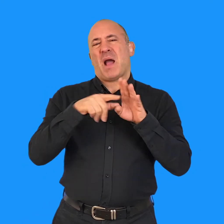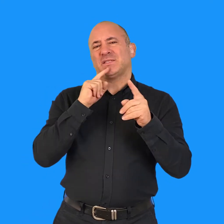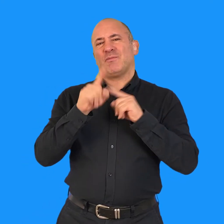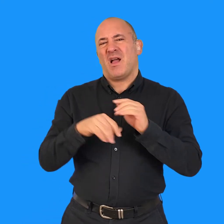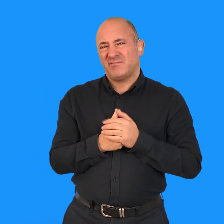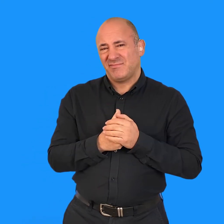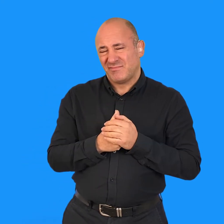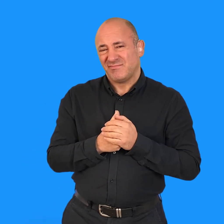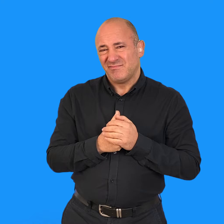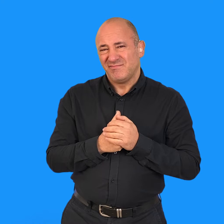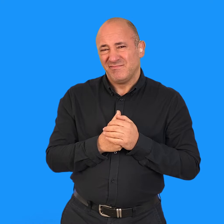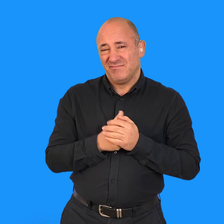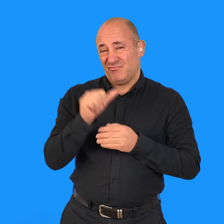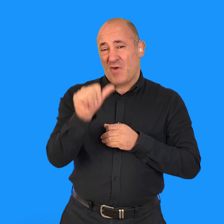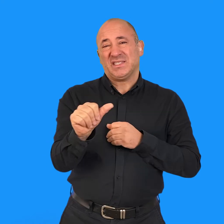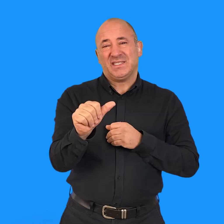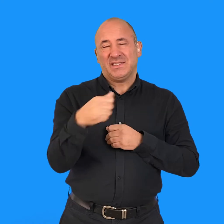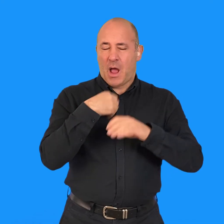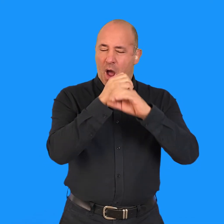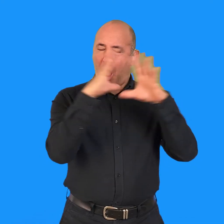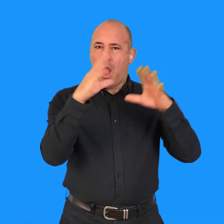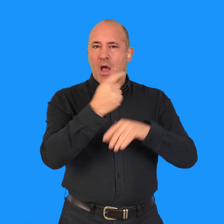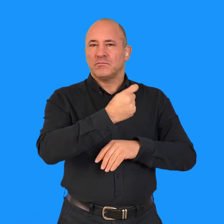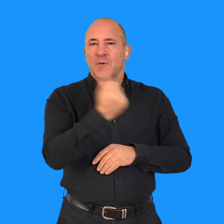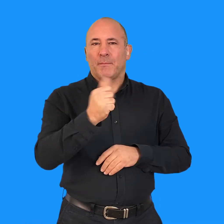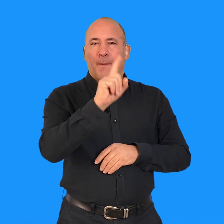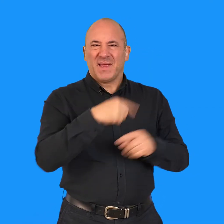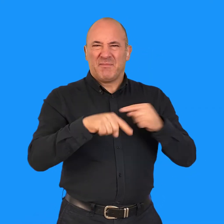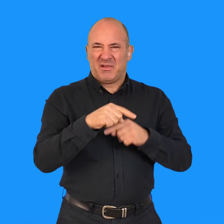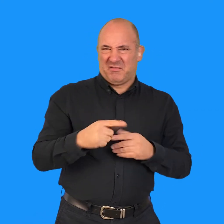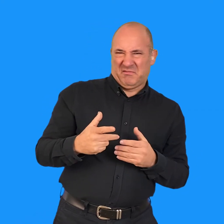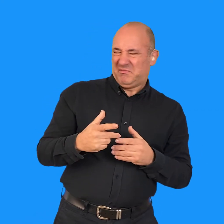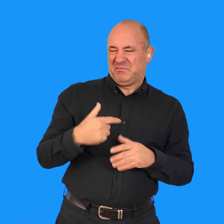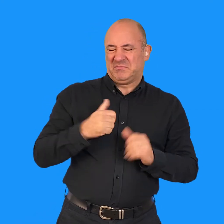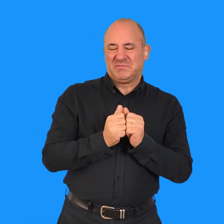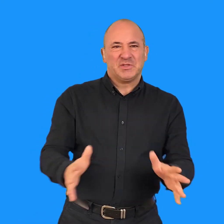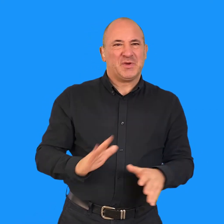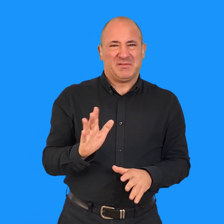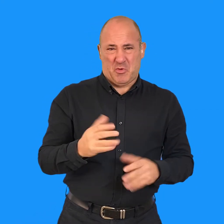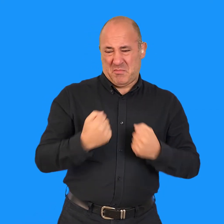I agree, but I can imagine there are people who would not necessarily agree with that,